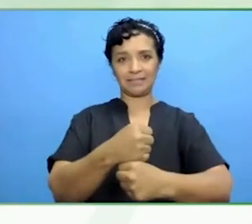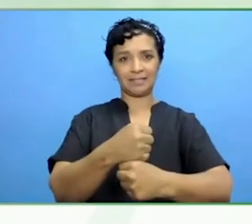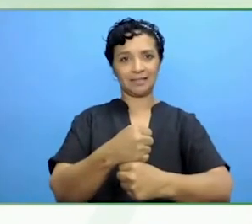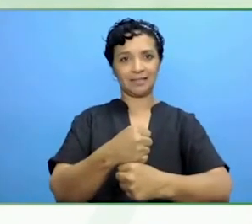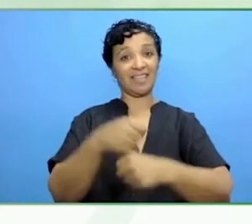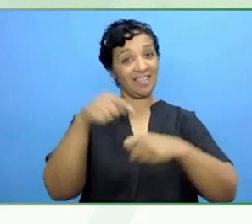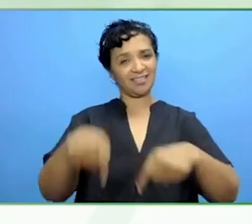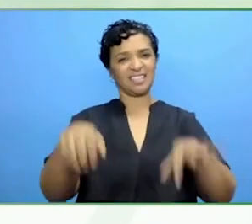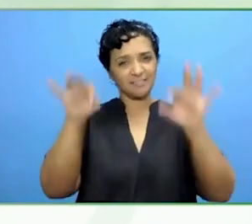100%.